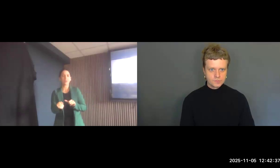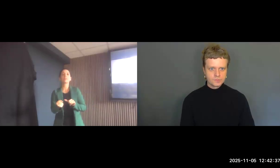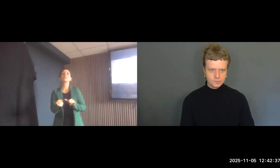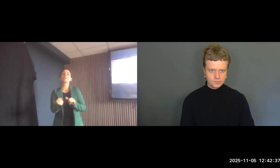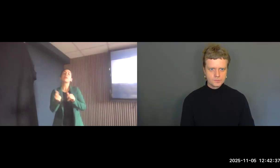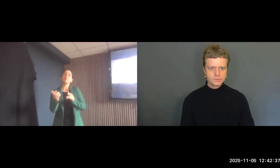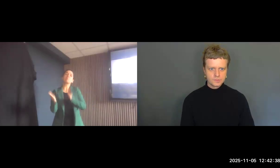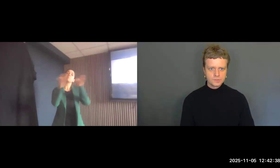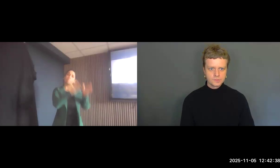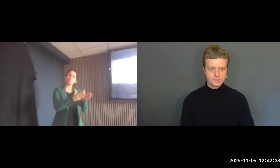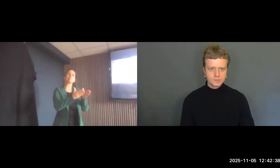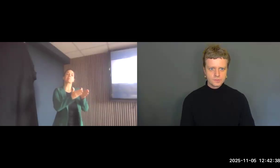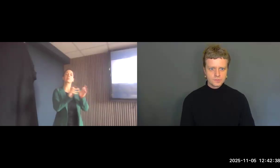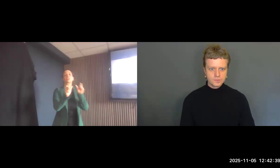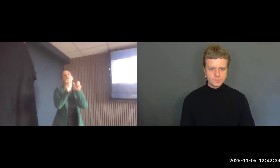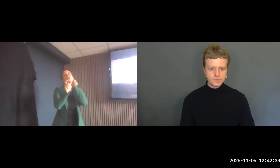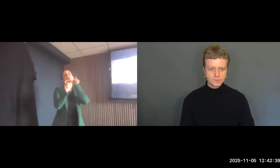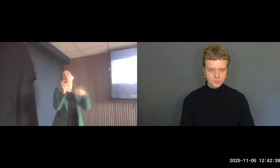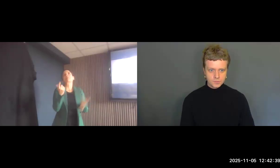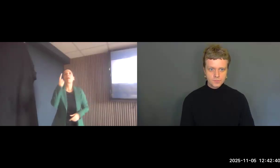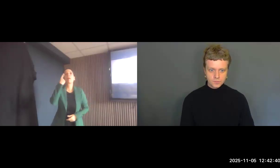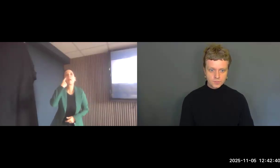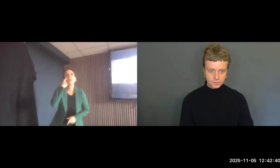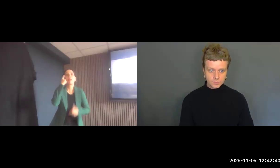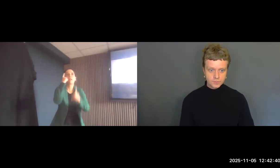I think we do still see some compounds in Libras